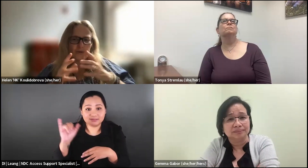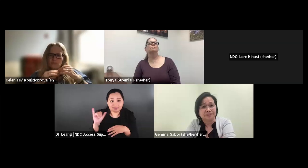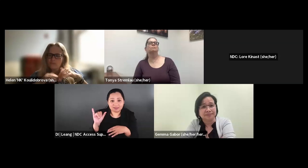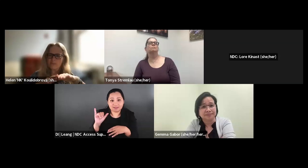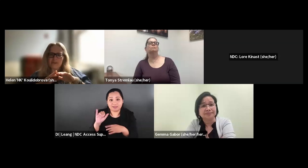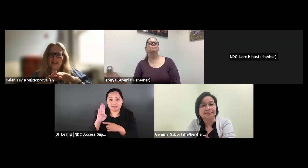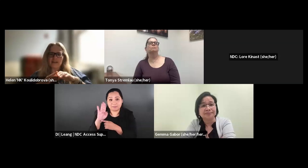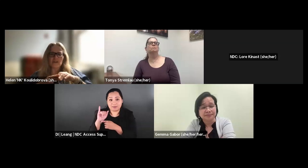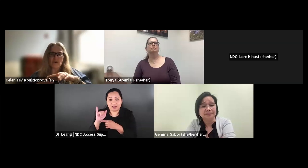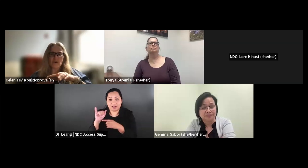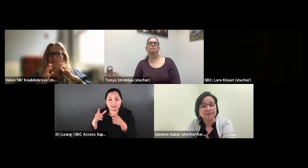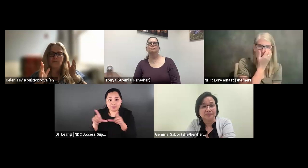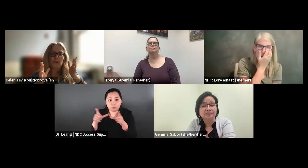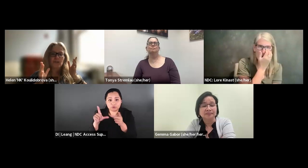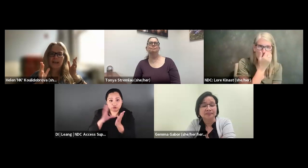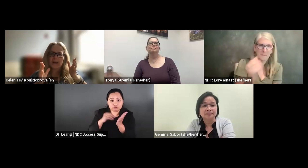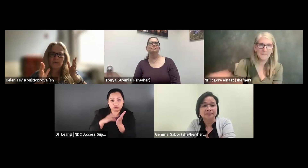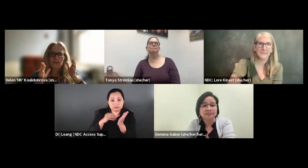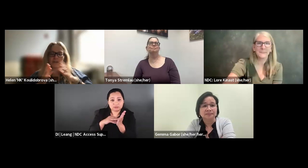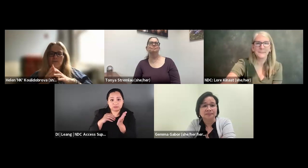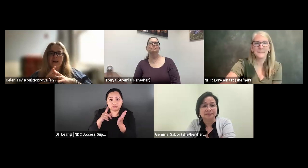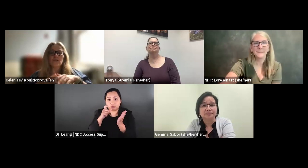or signers of their first languages.